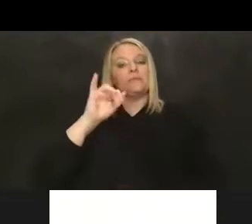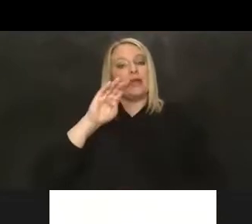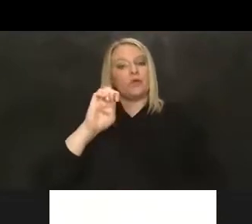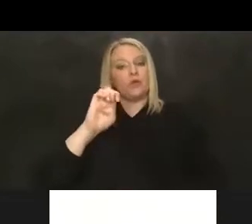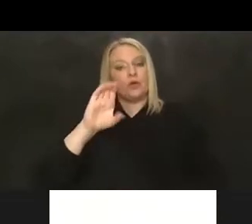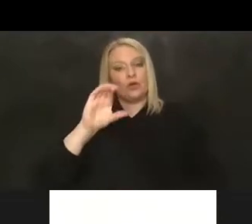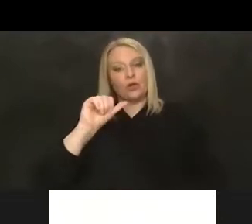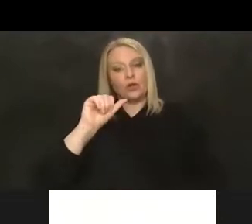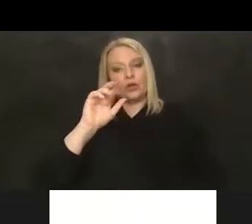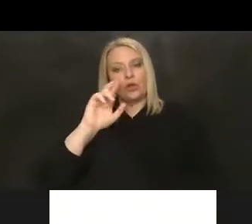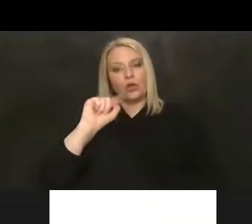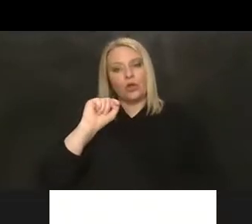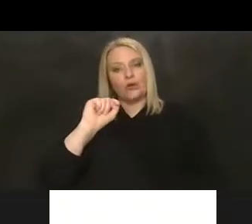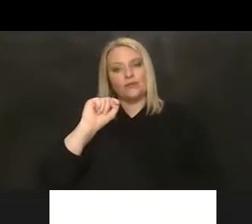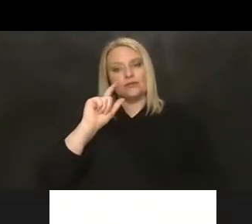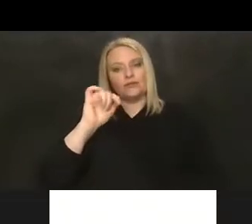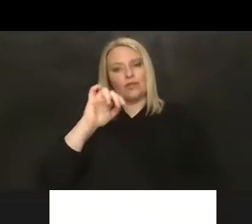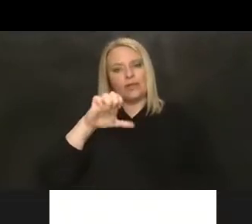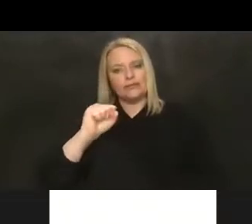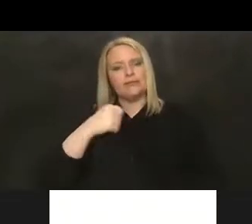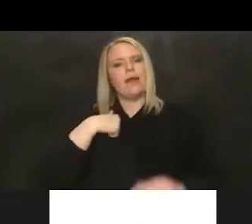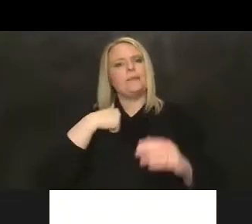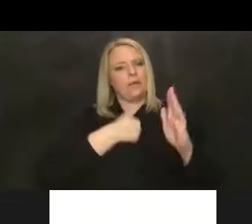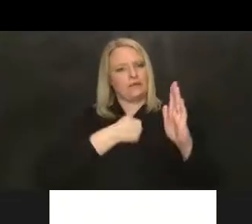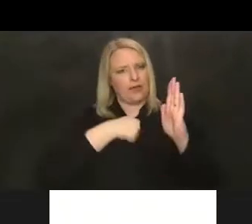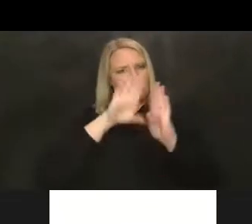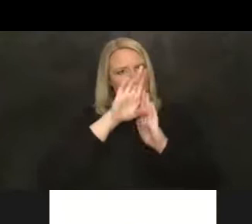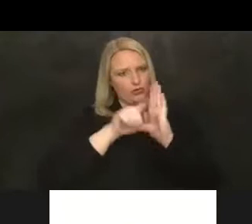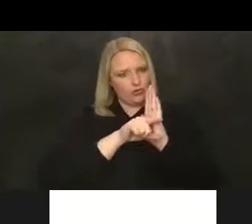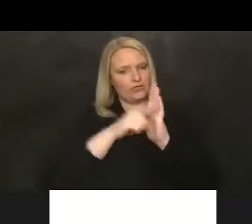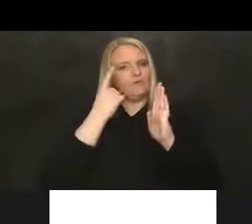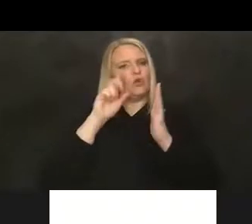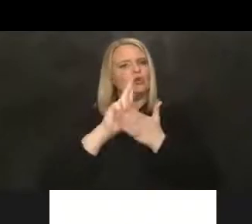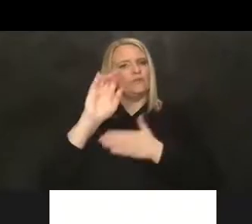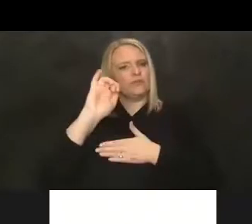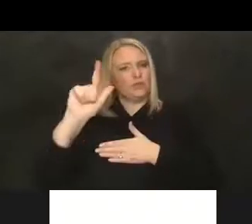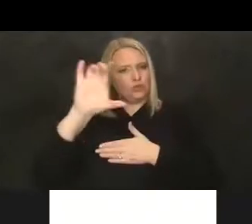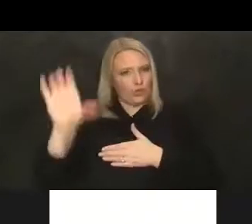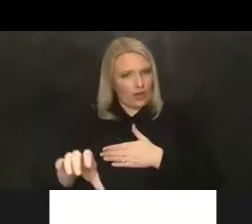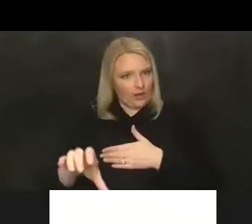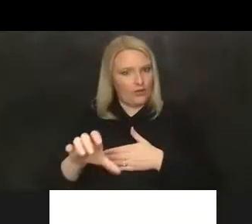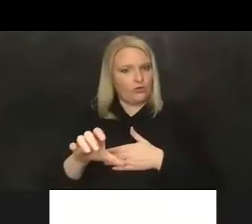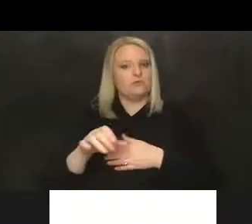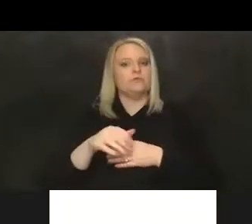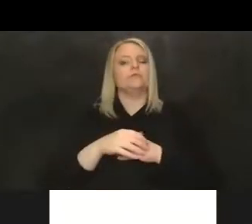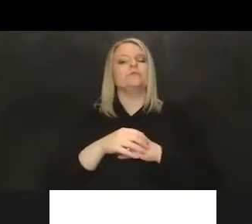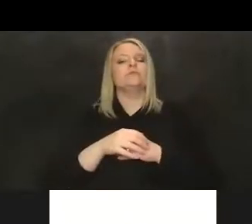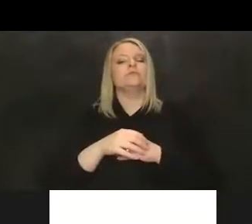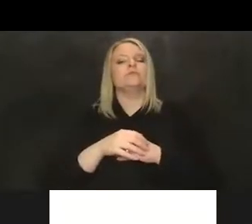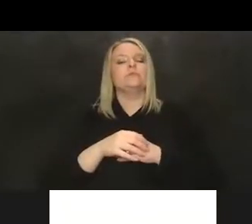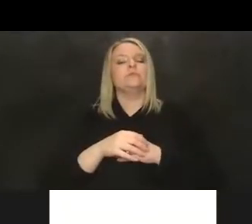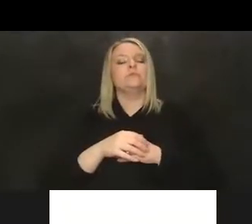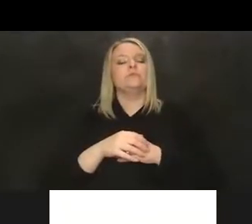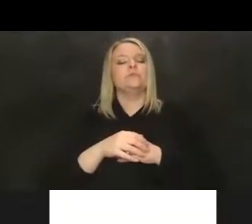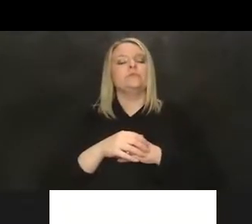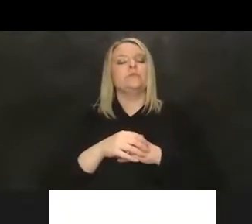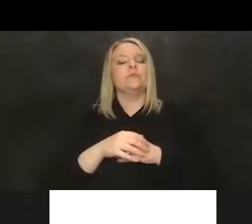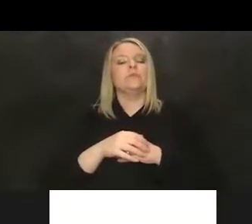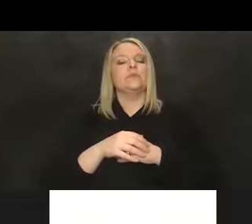am a undergraduate student at the University of Illinois at Chicago, and this has just been such an-